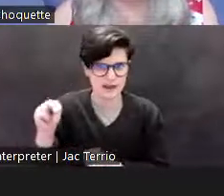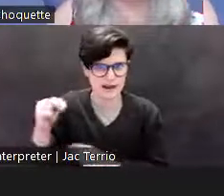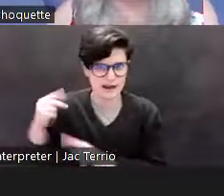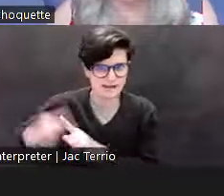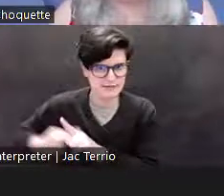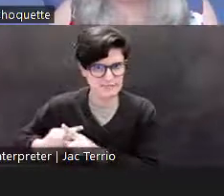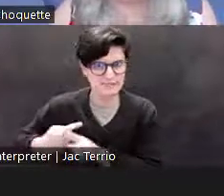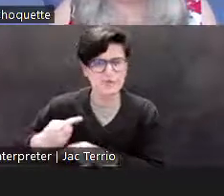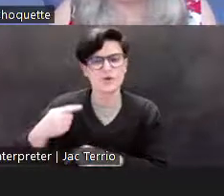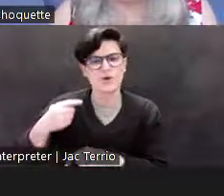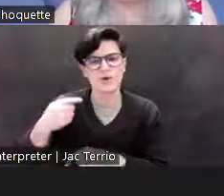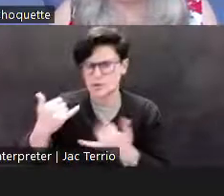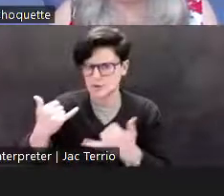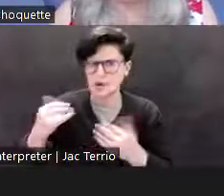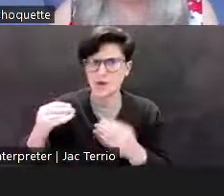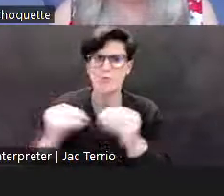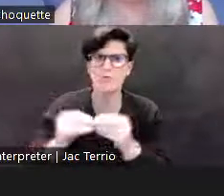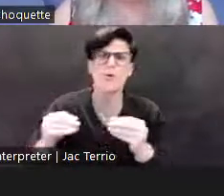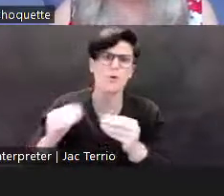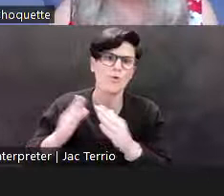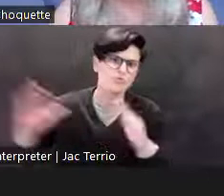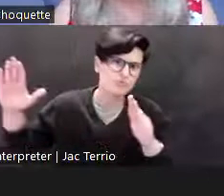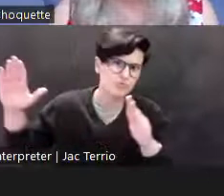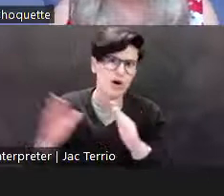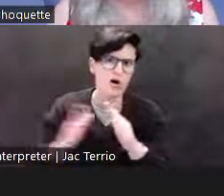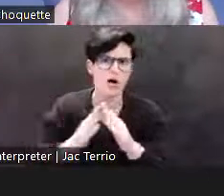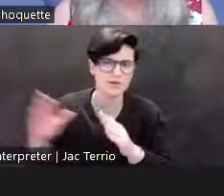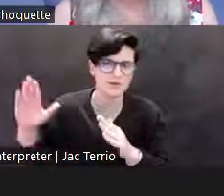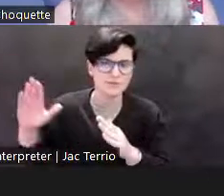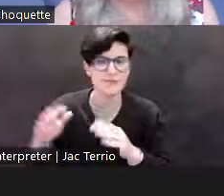Federal Fmla, and under the old 15:46:39 Connecticut Fmla, you could leave